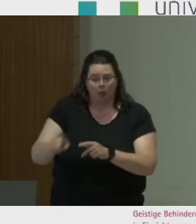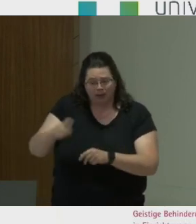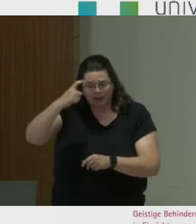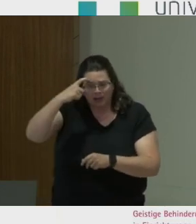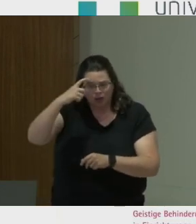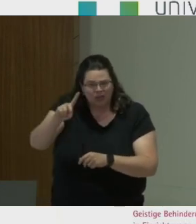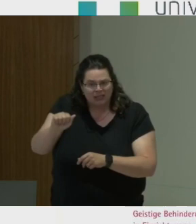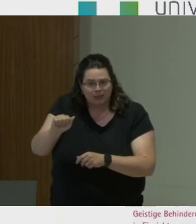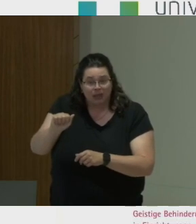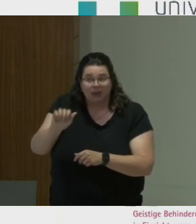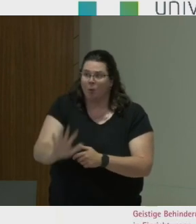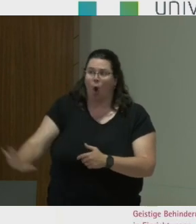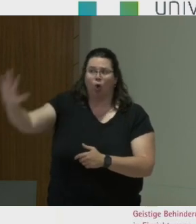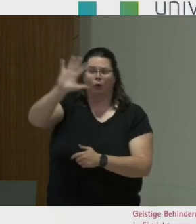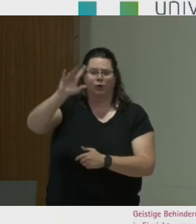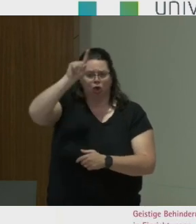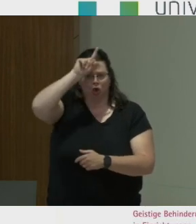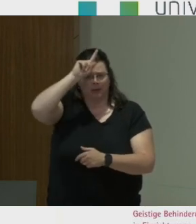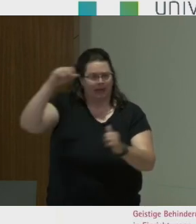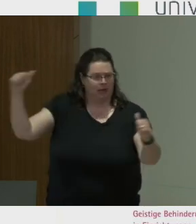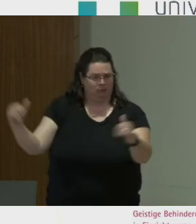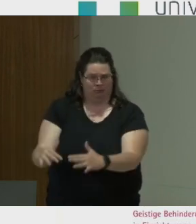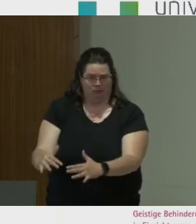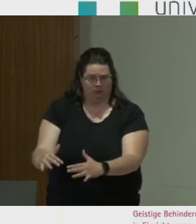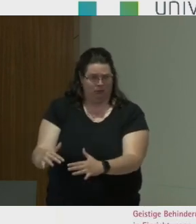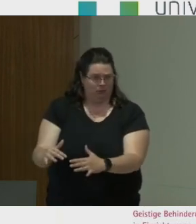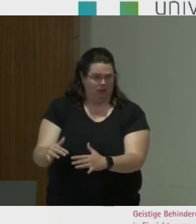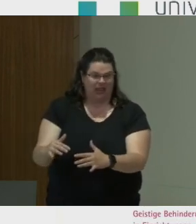over Germany at that Congress in a huge Congress hall.